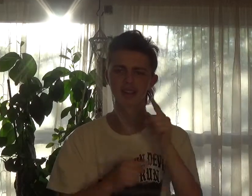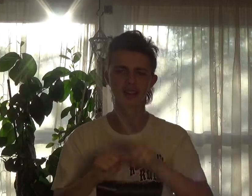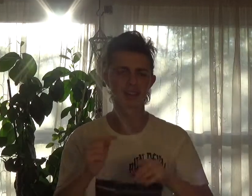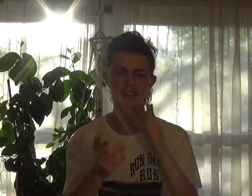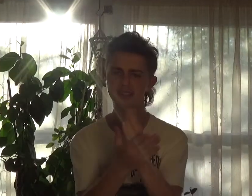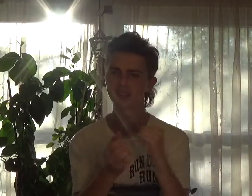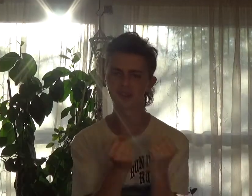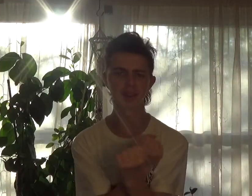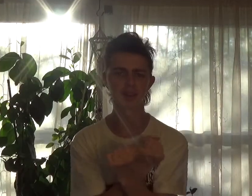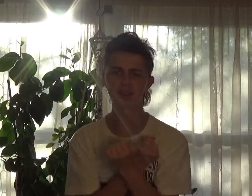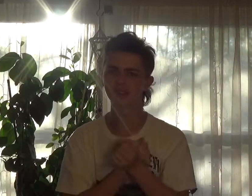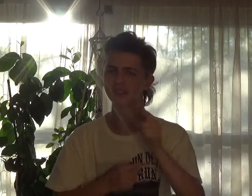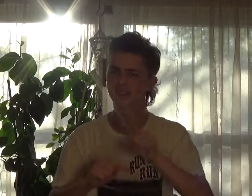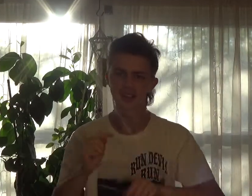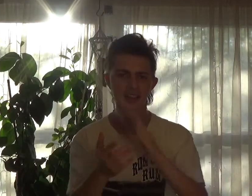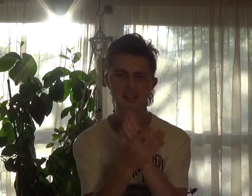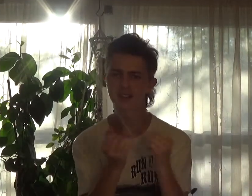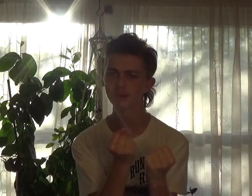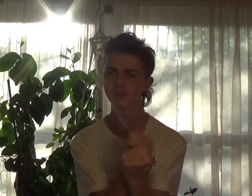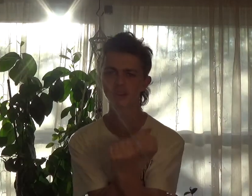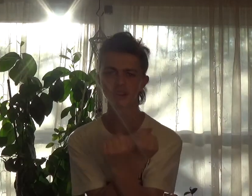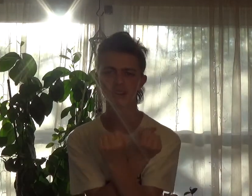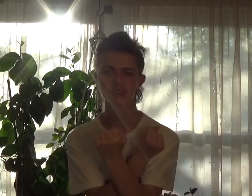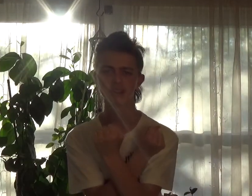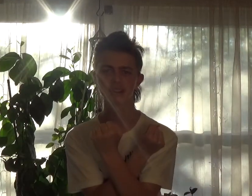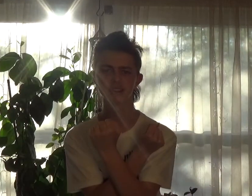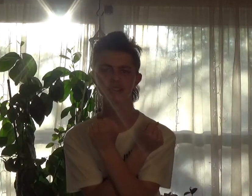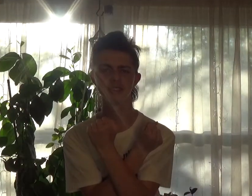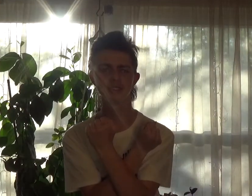You can't stop love (2x)